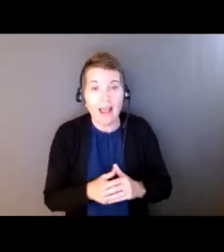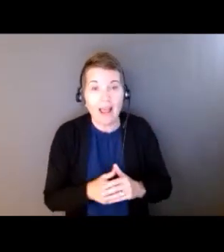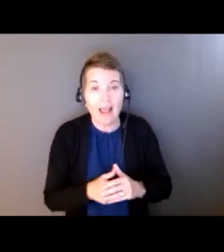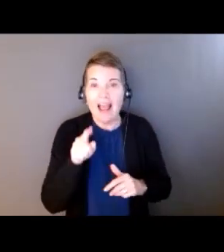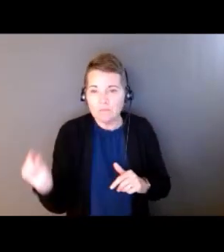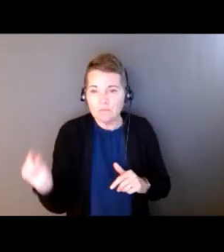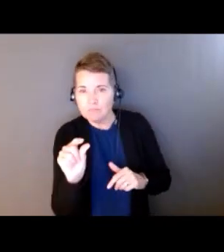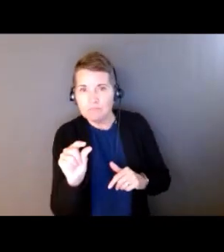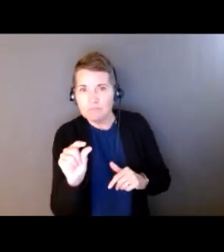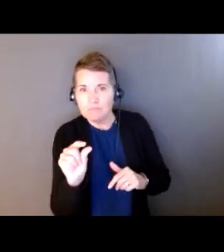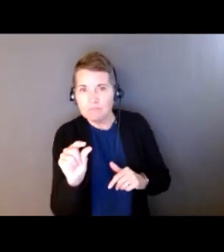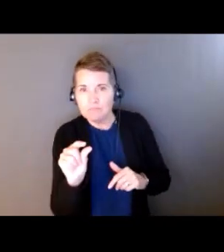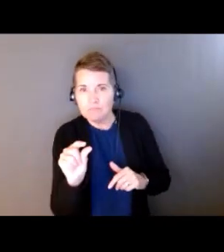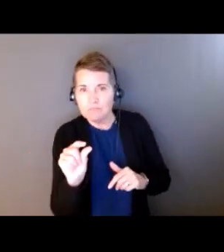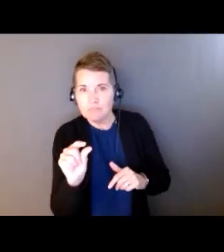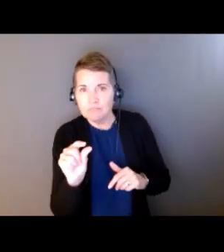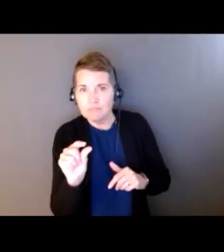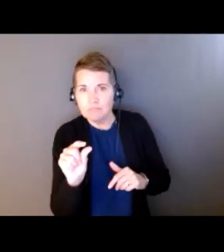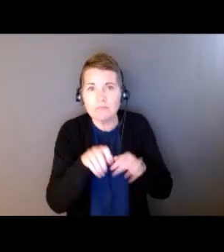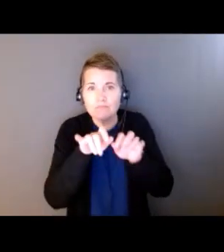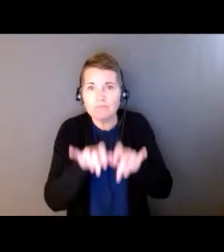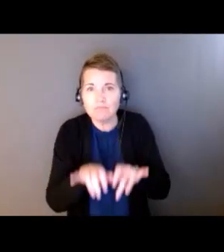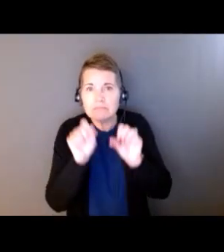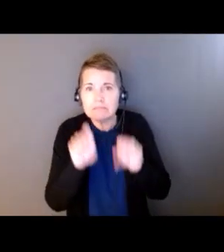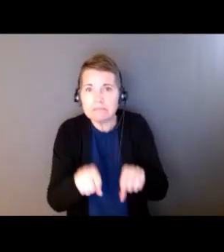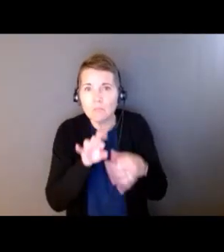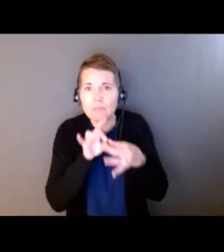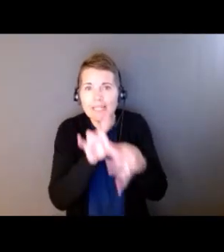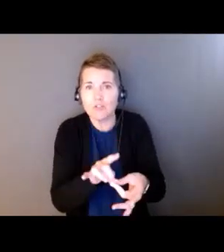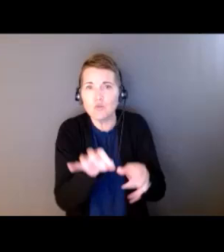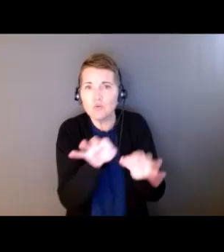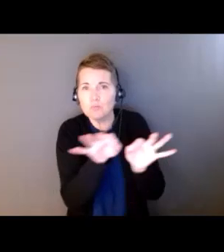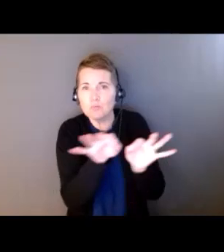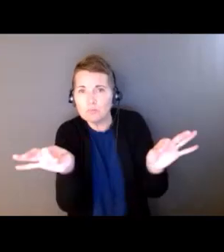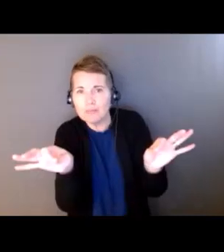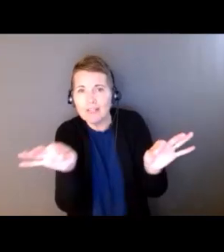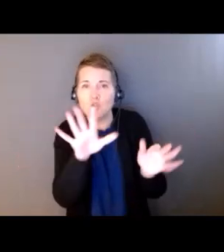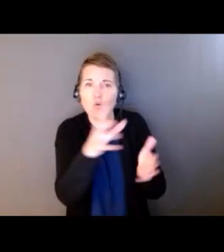in connection with particular line items with their revenues and expenses that we'll see in a moment.